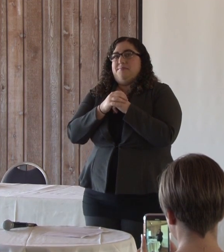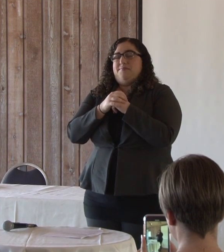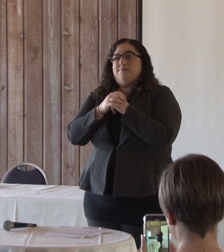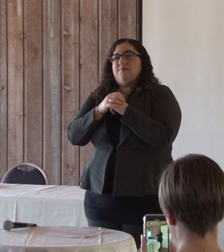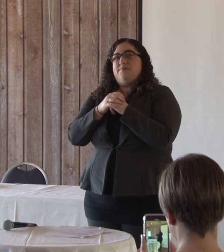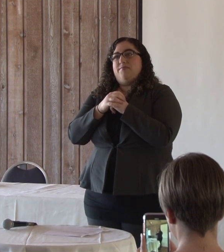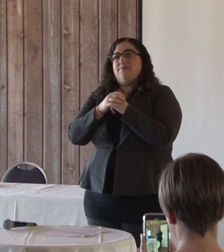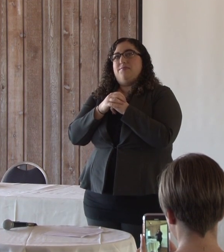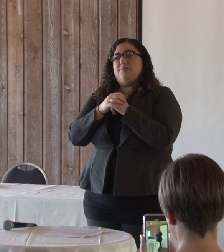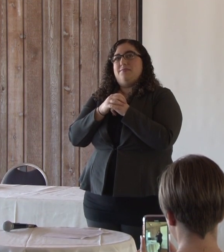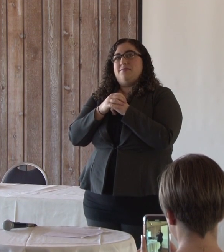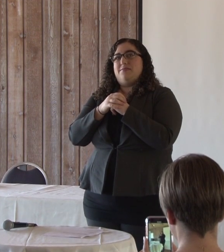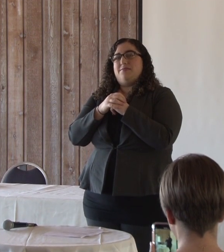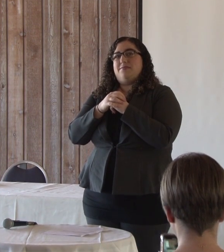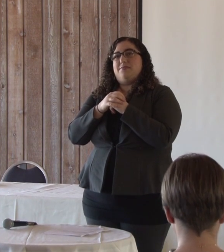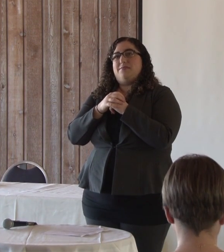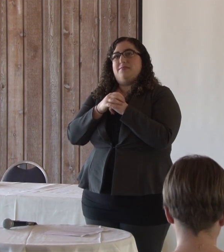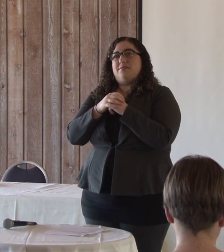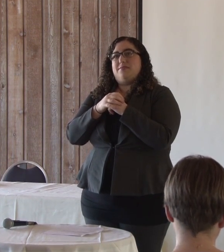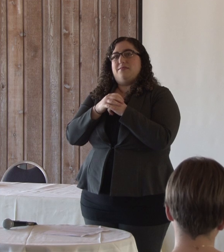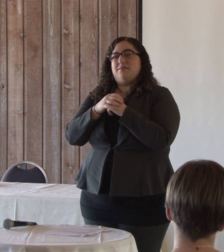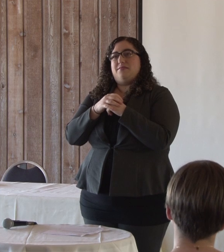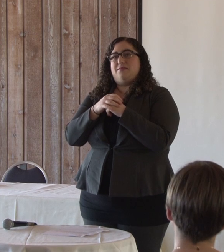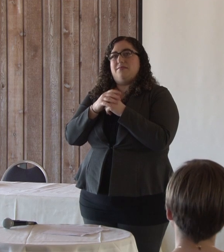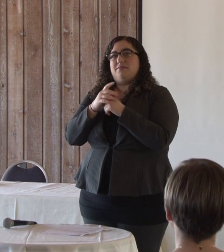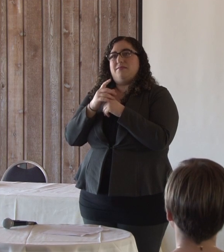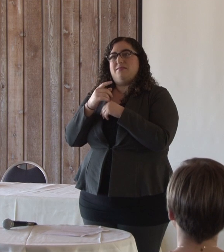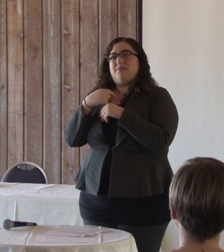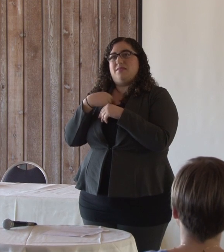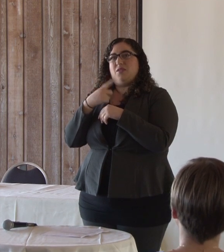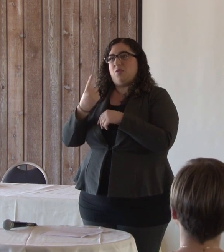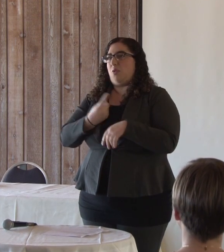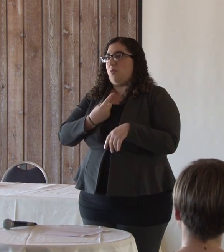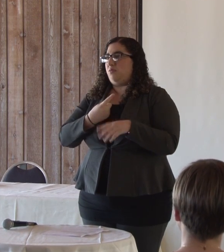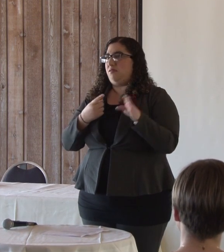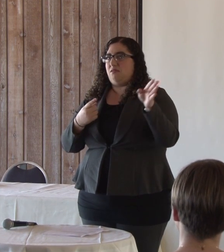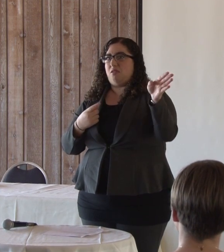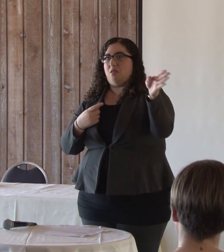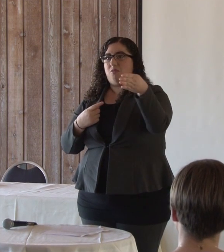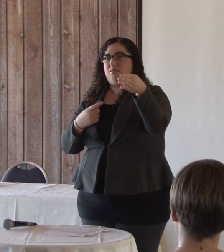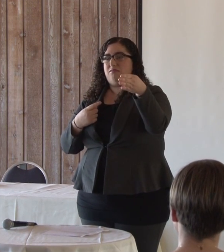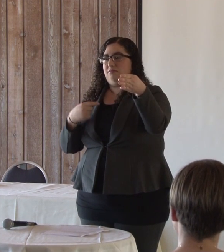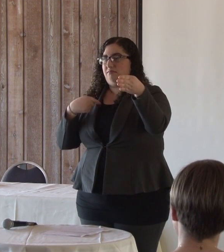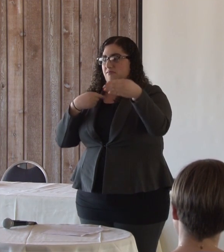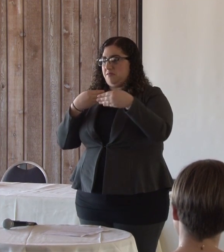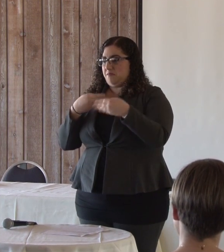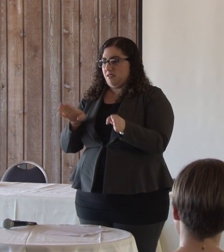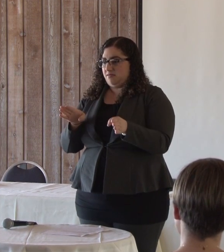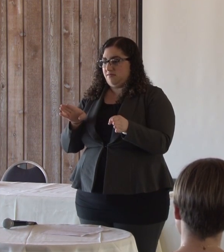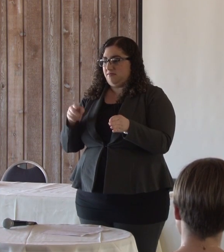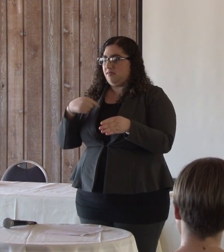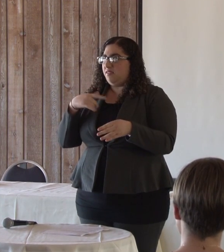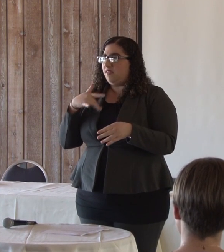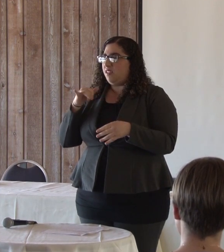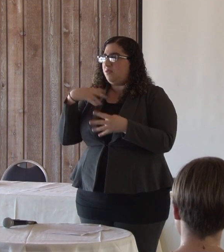What with that going on in the corner ? And I sat there and I remember